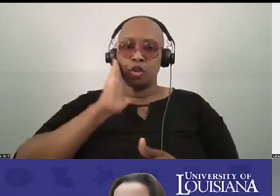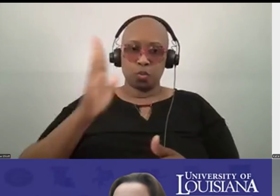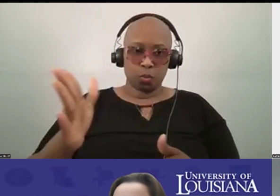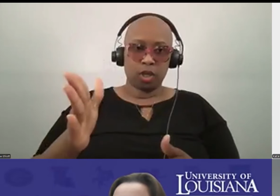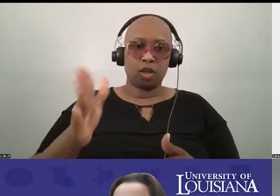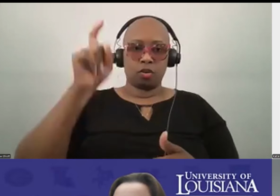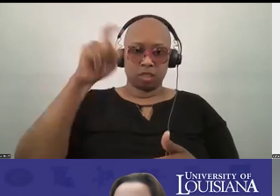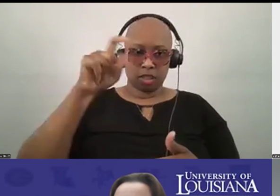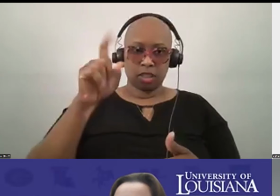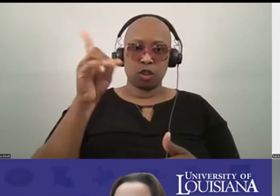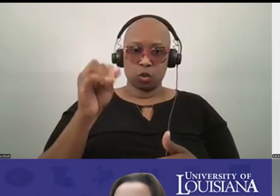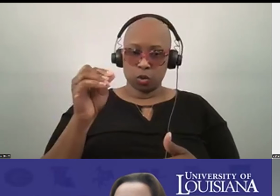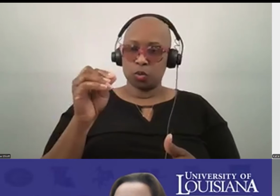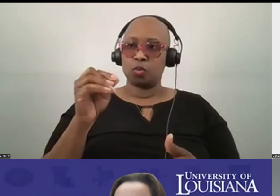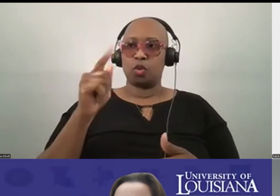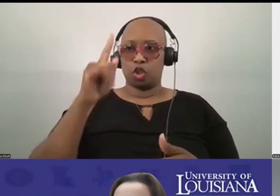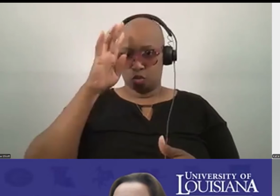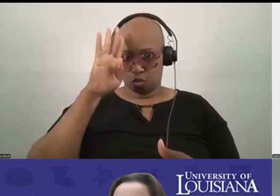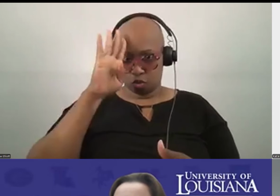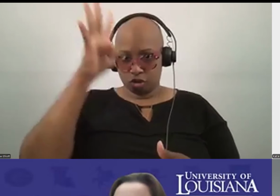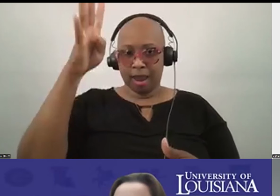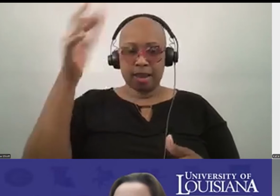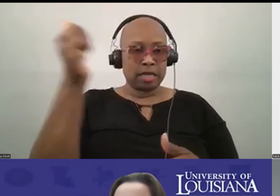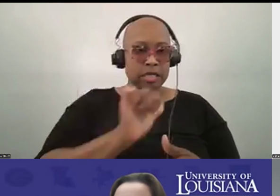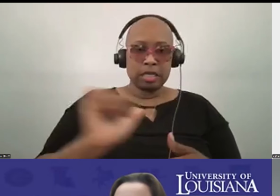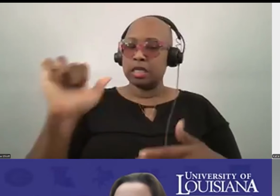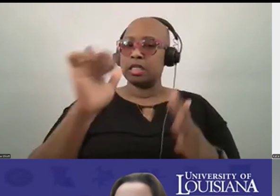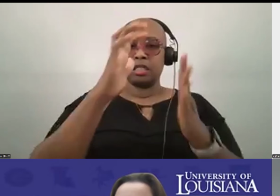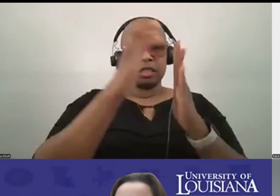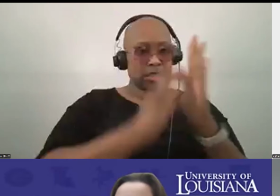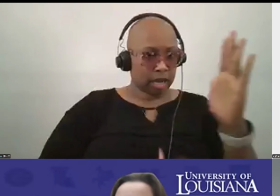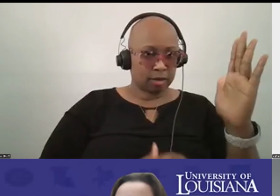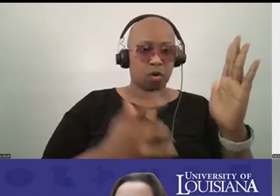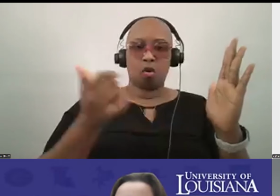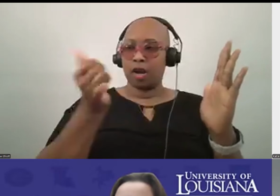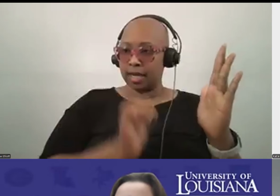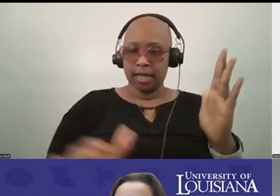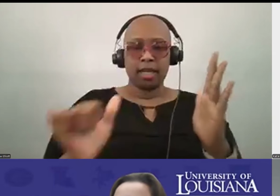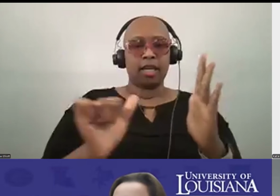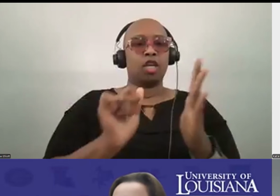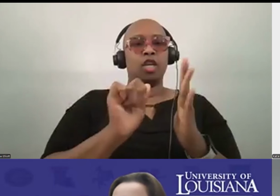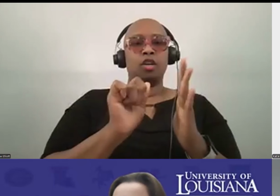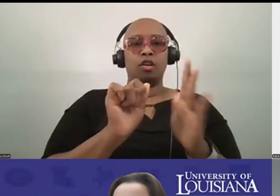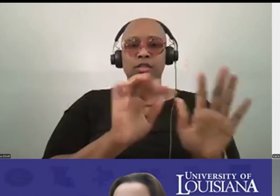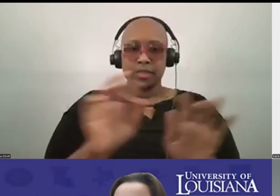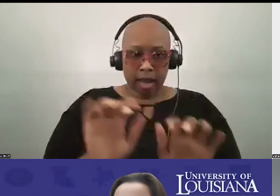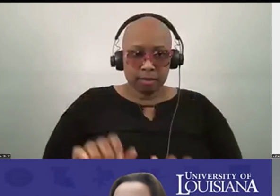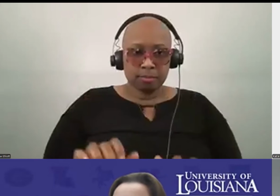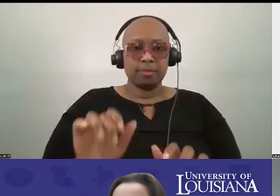any document or any sort of written item in email included. I hope that sort of answers the default